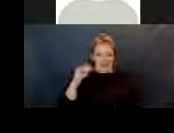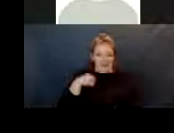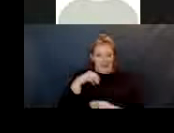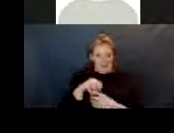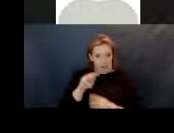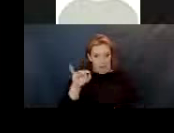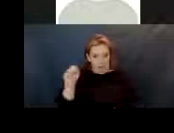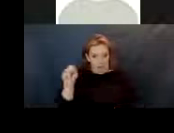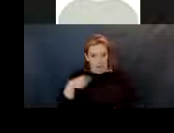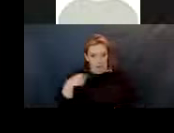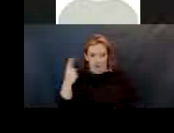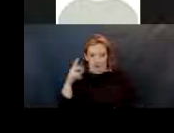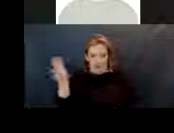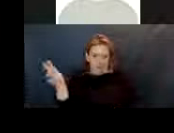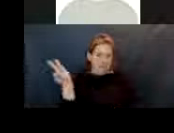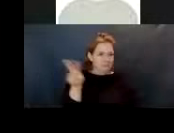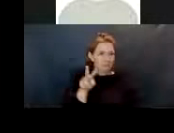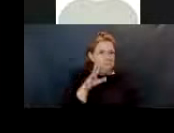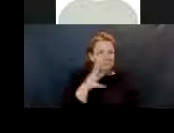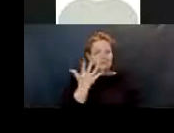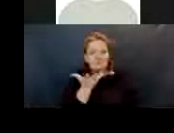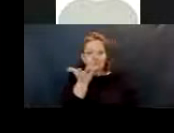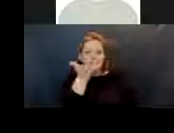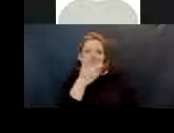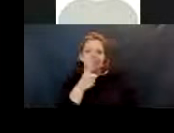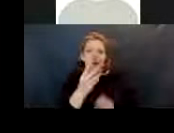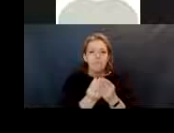to the kudzu to reveal something.